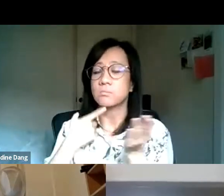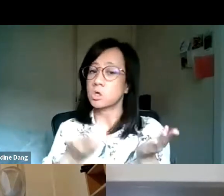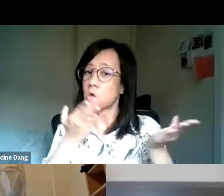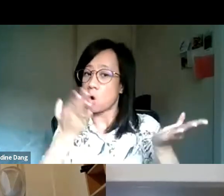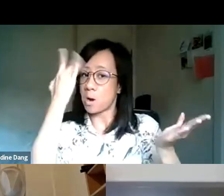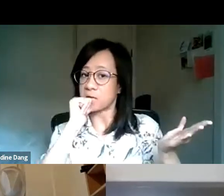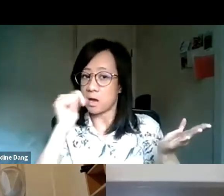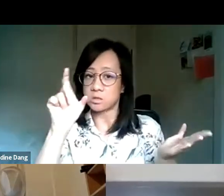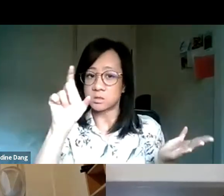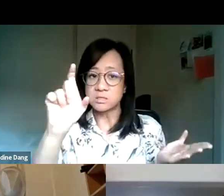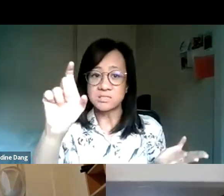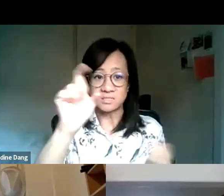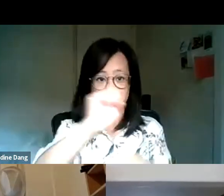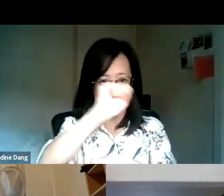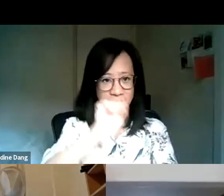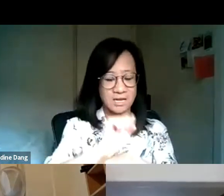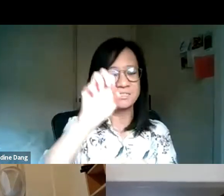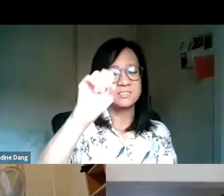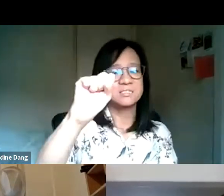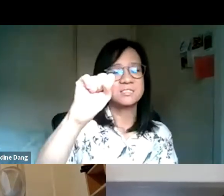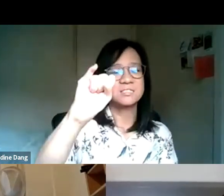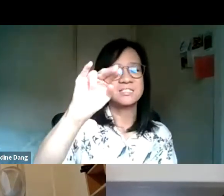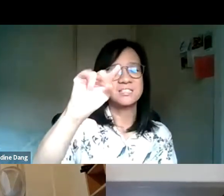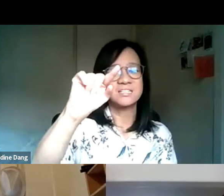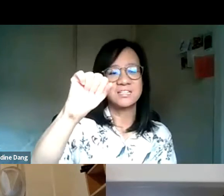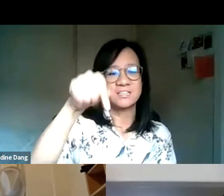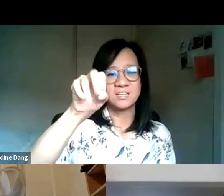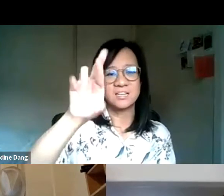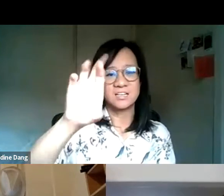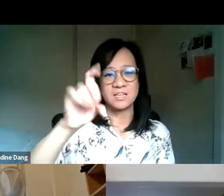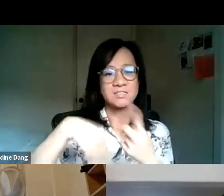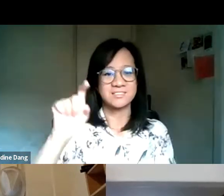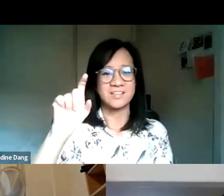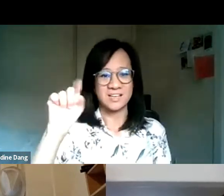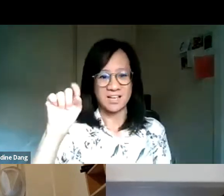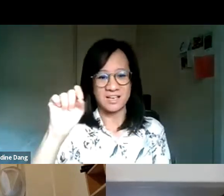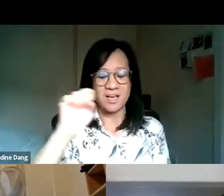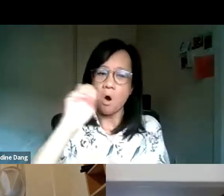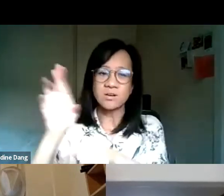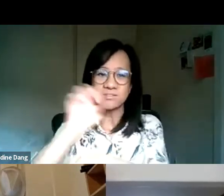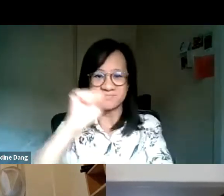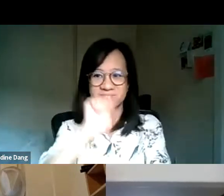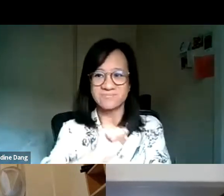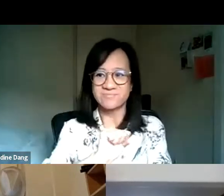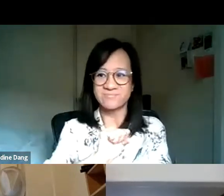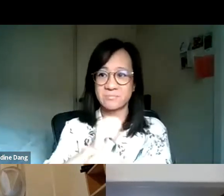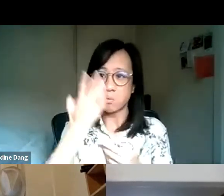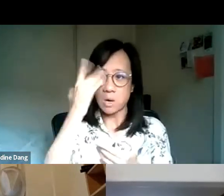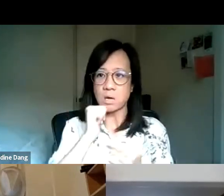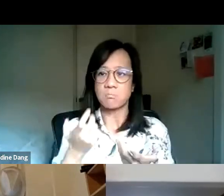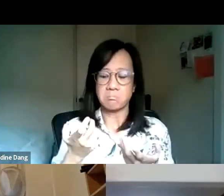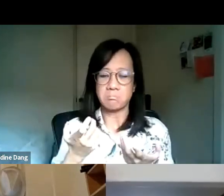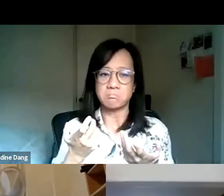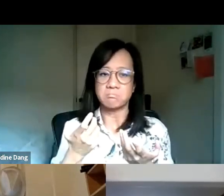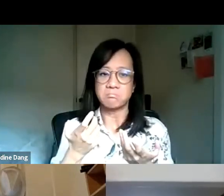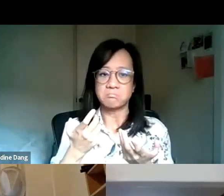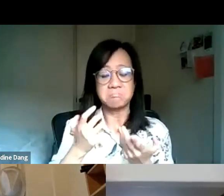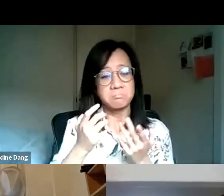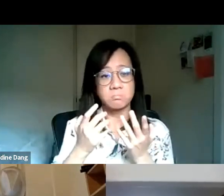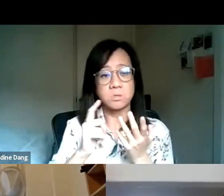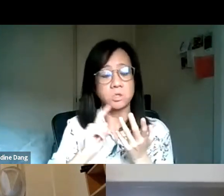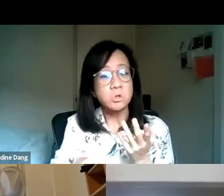States so as I was discussing with different people, I decided that maybe Singapore would